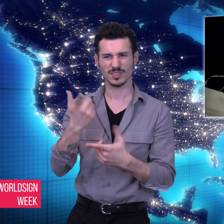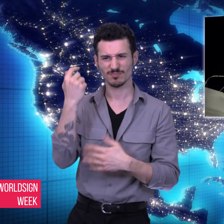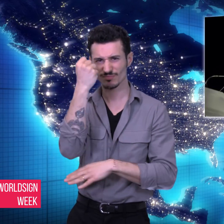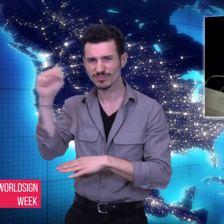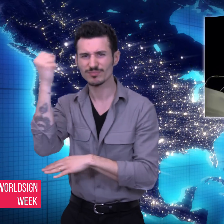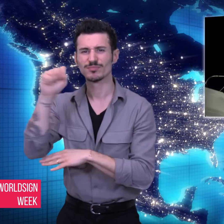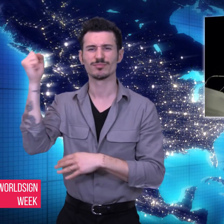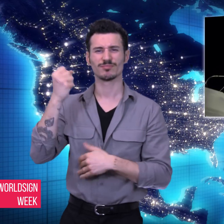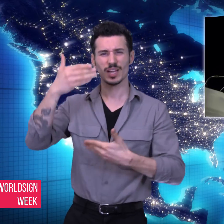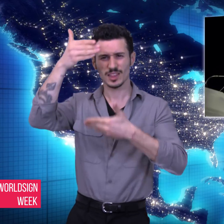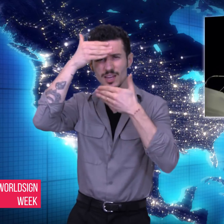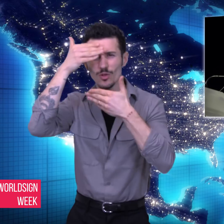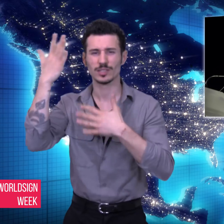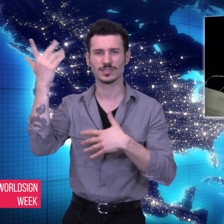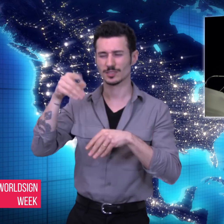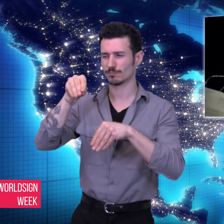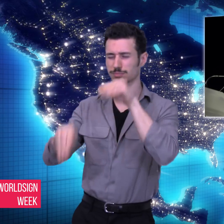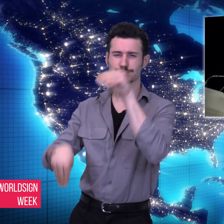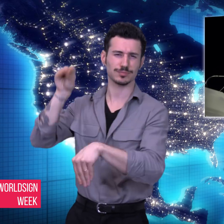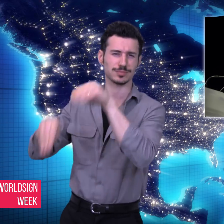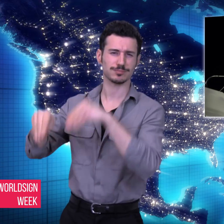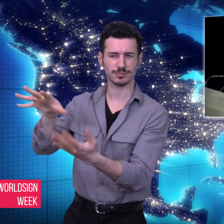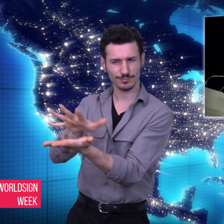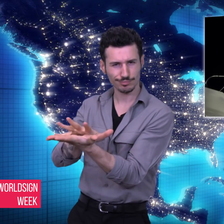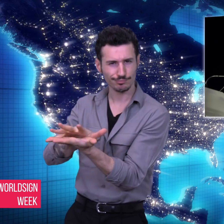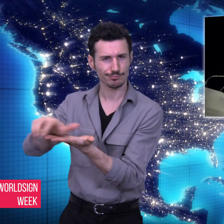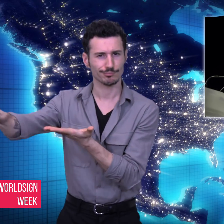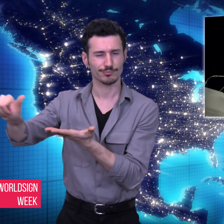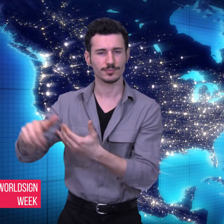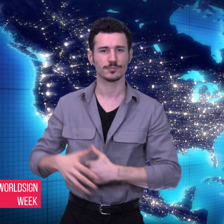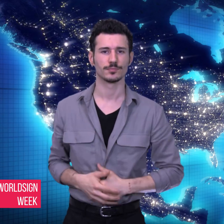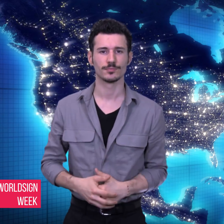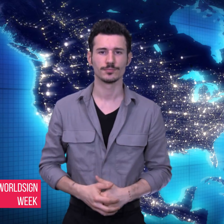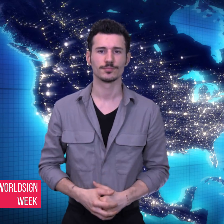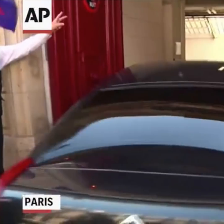in defeating the dictator in 2011.